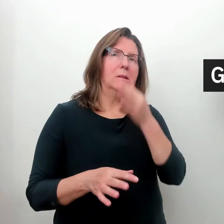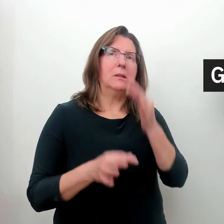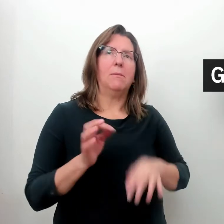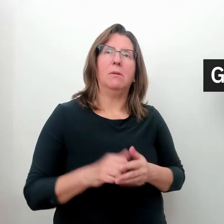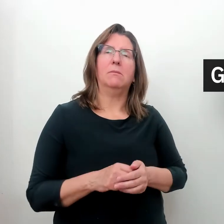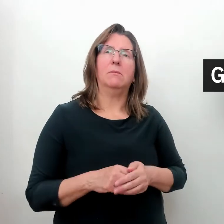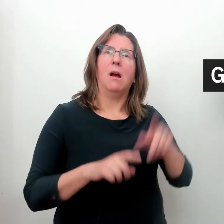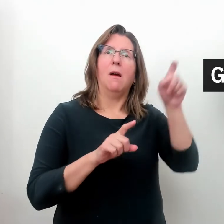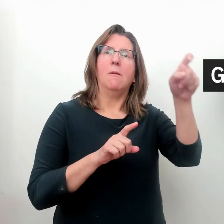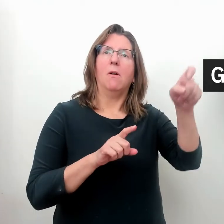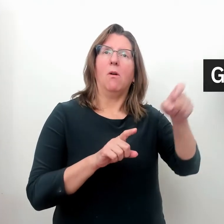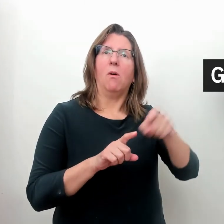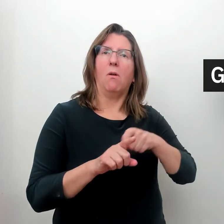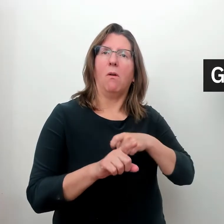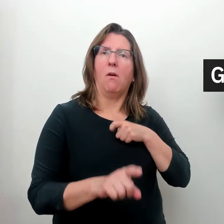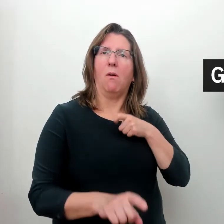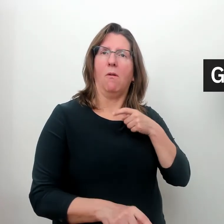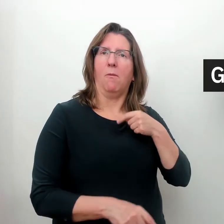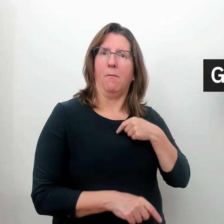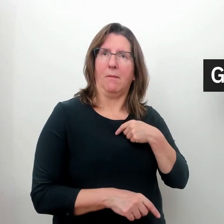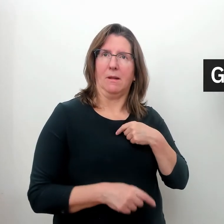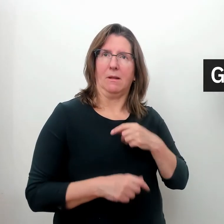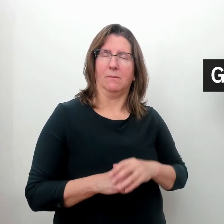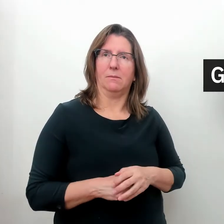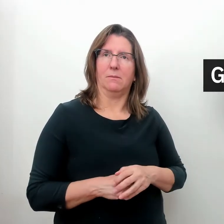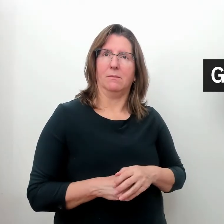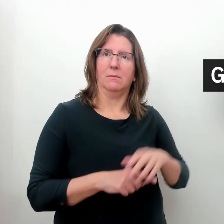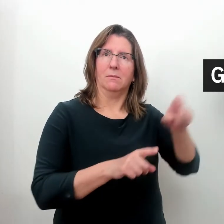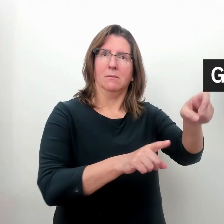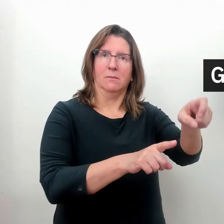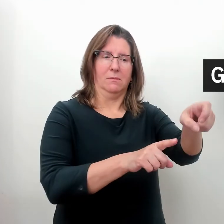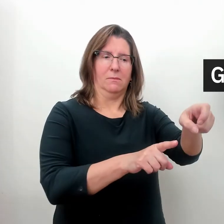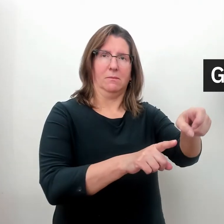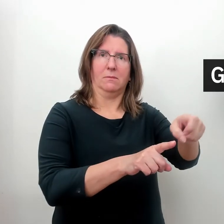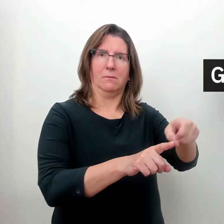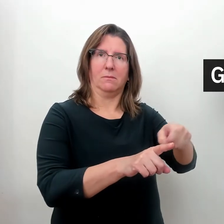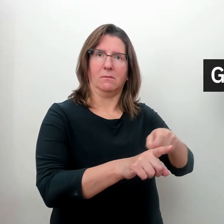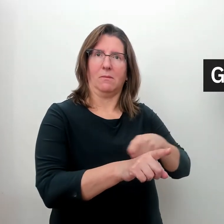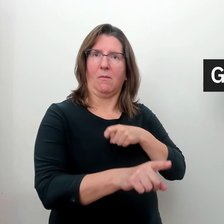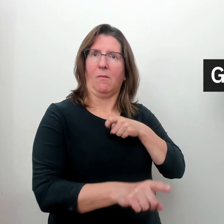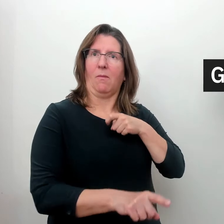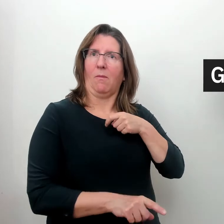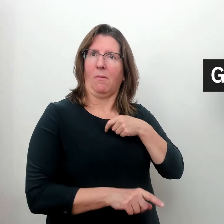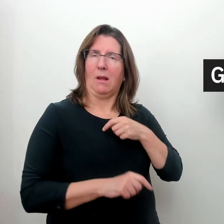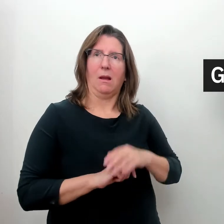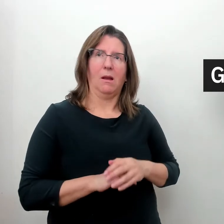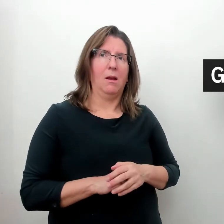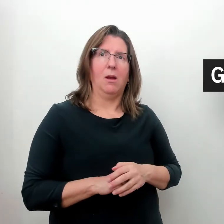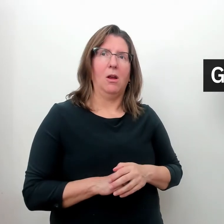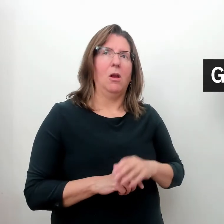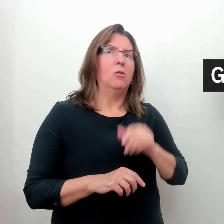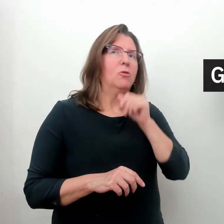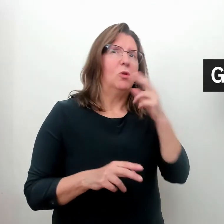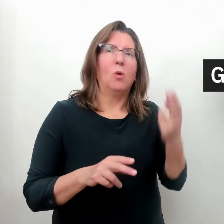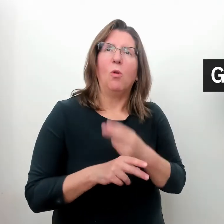In ASL l would just say CALL ME. So another directional sign CALL ME.